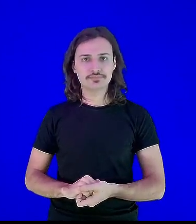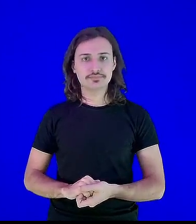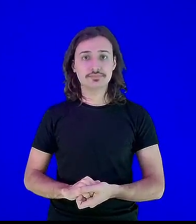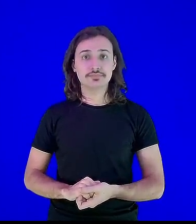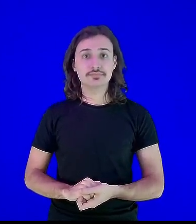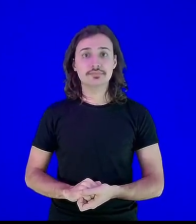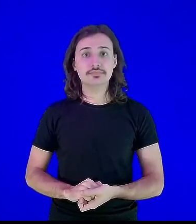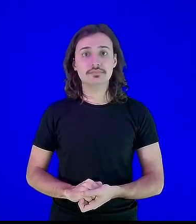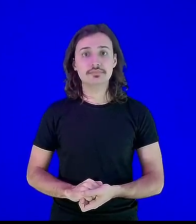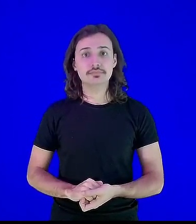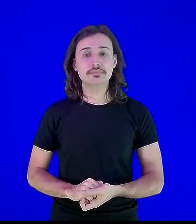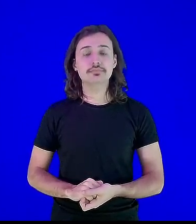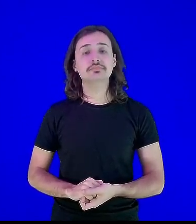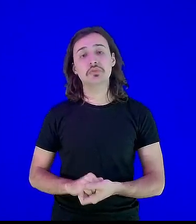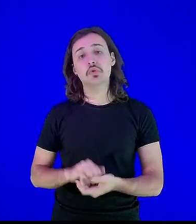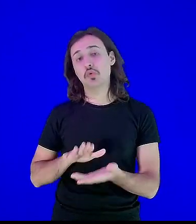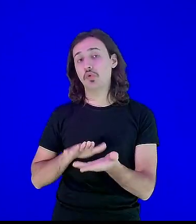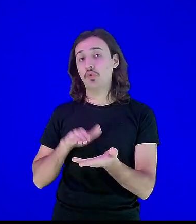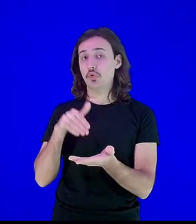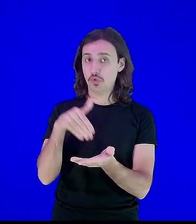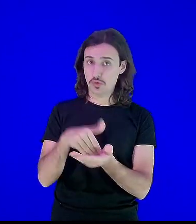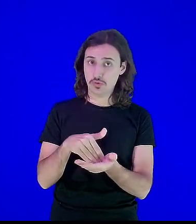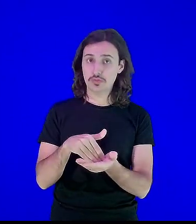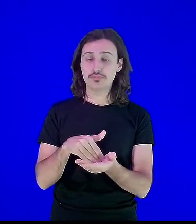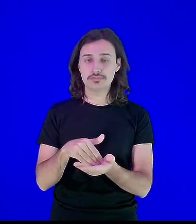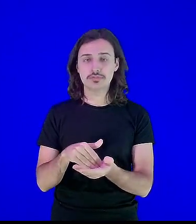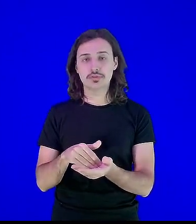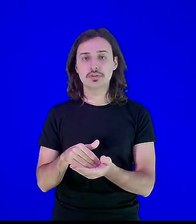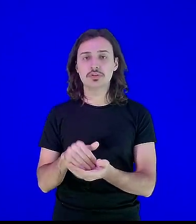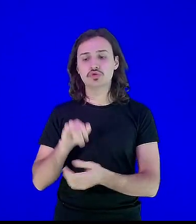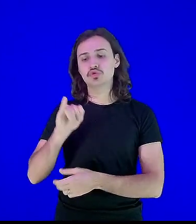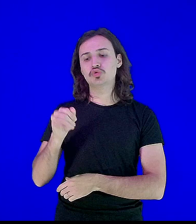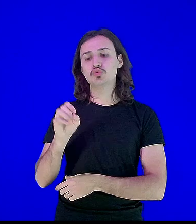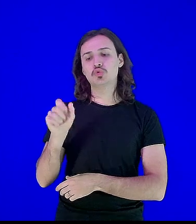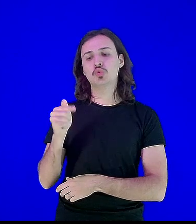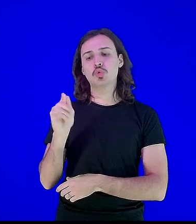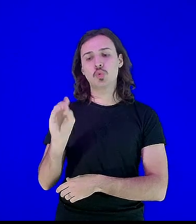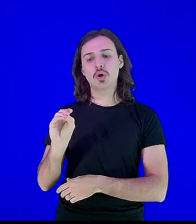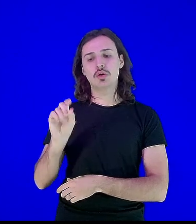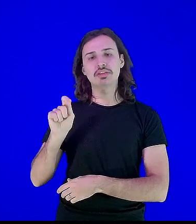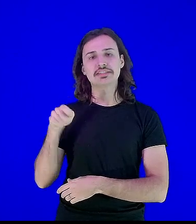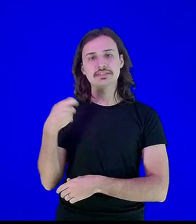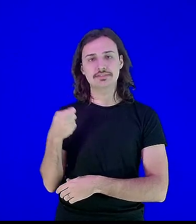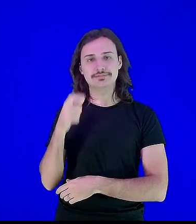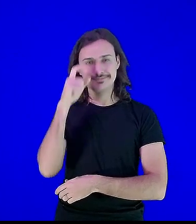lastly, but not least: The Interpreter you are seeing somewhere on the screen